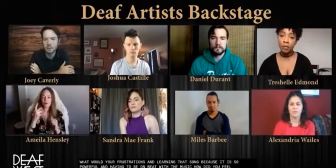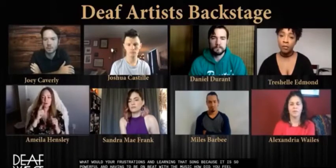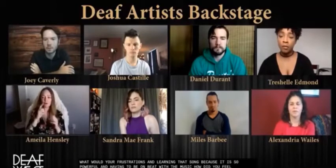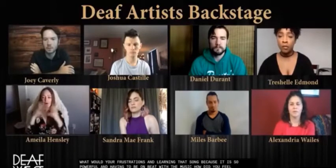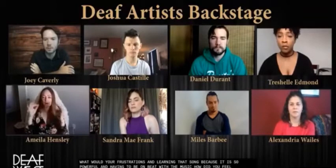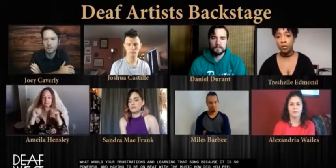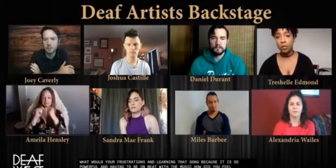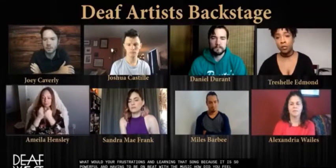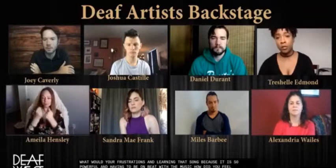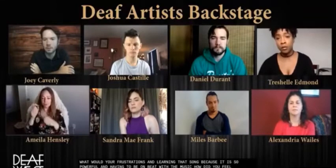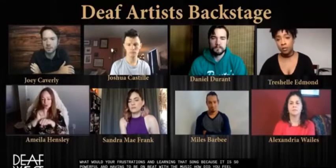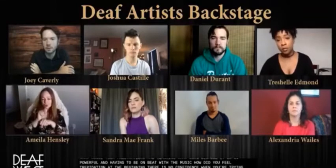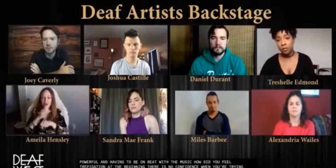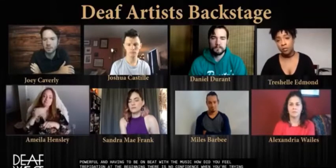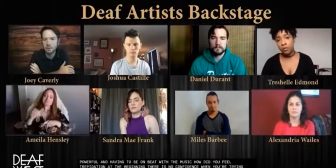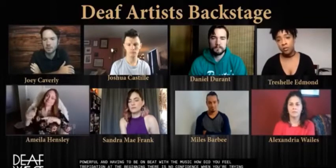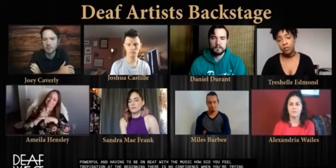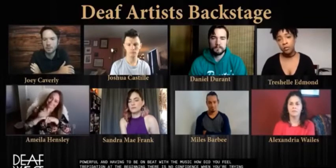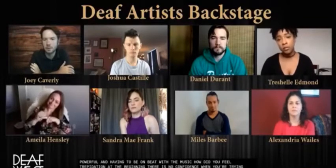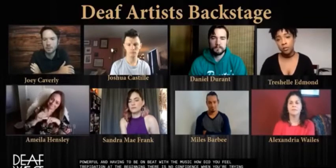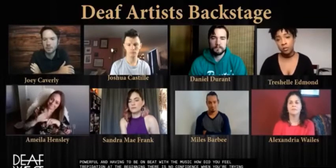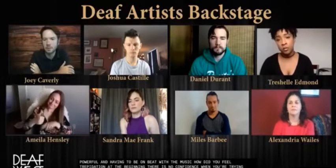that I knew I always had those supports in place.